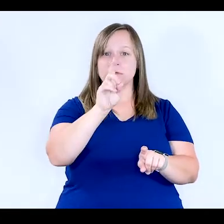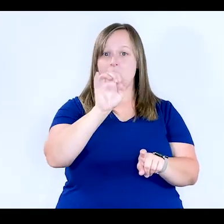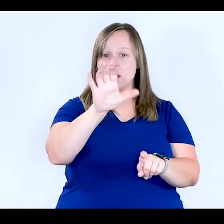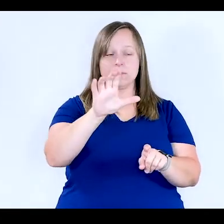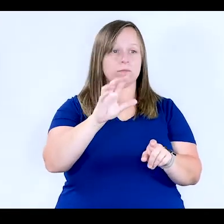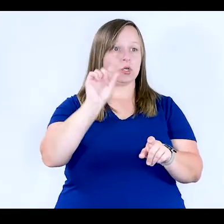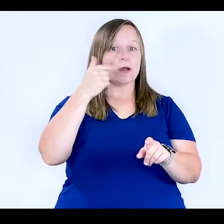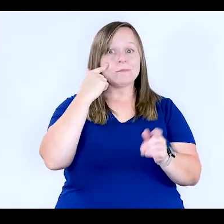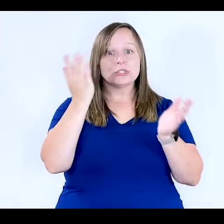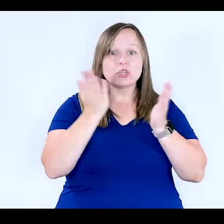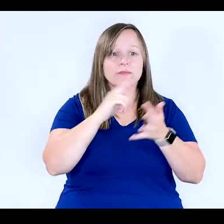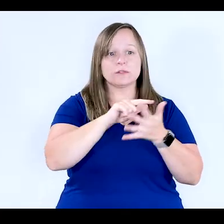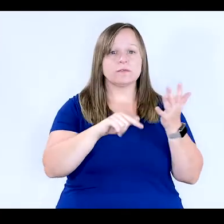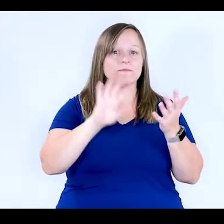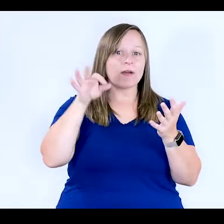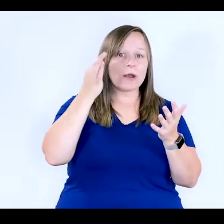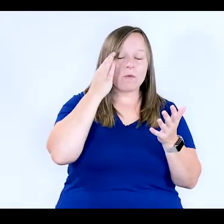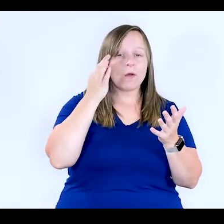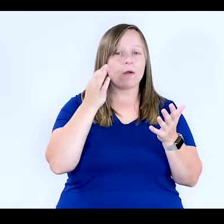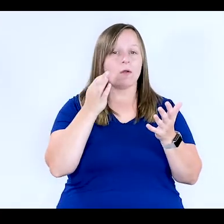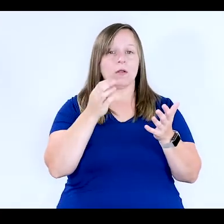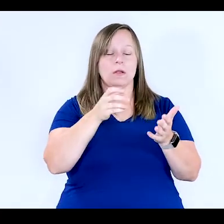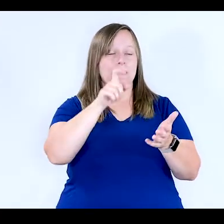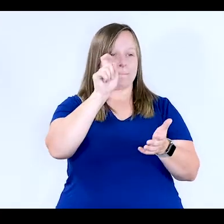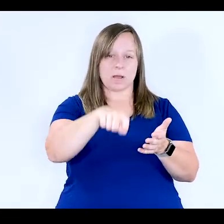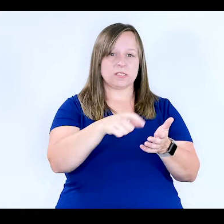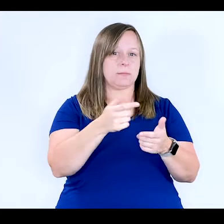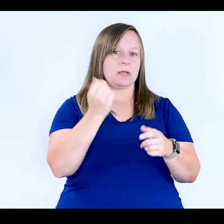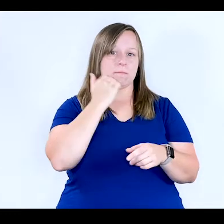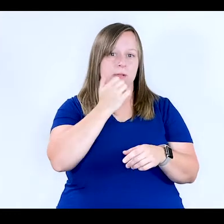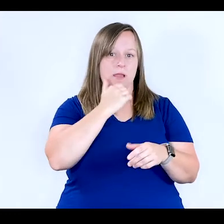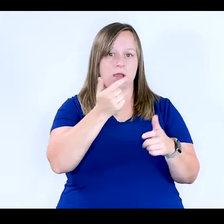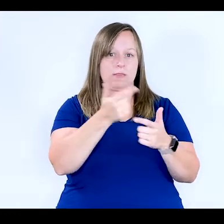government services, federal government services must be in plain language and